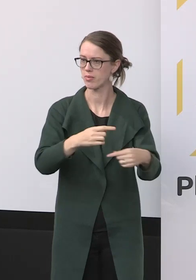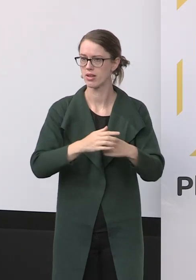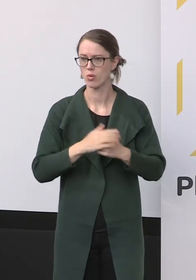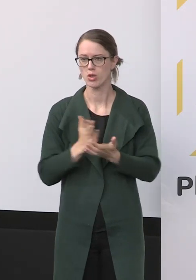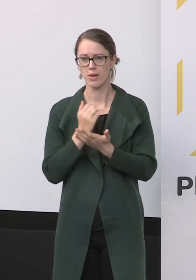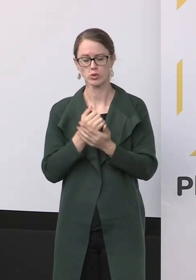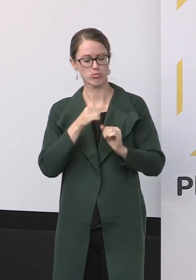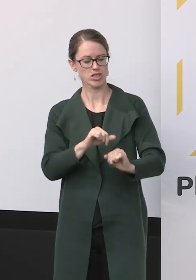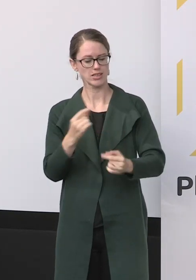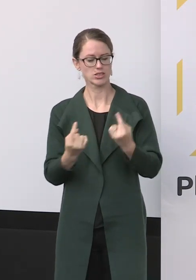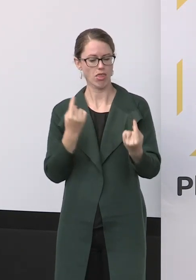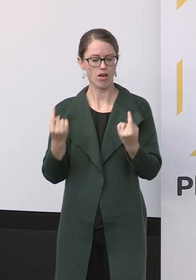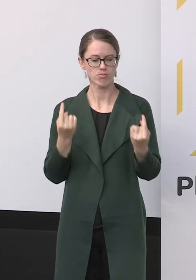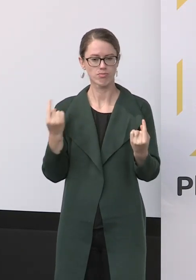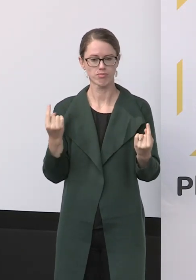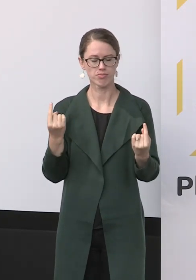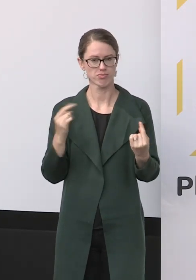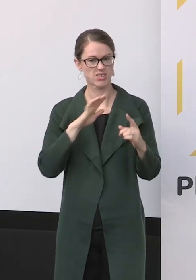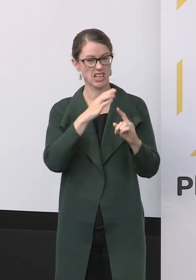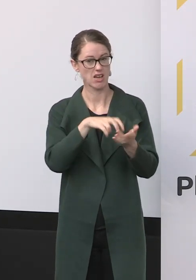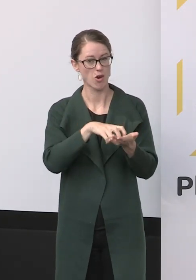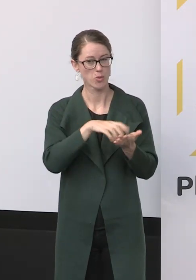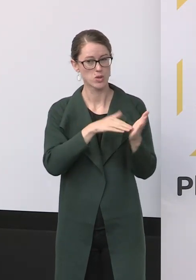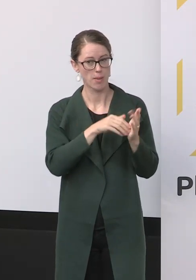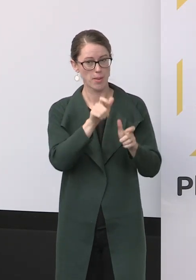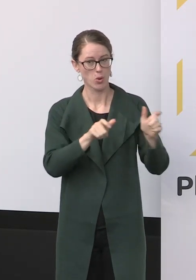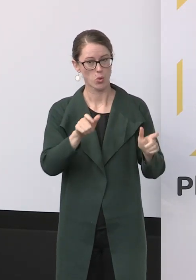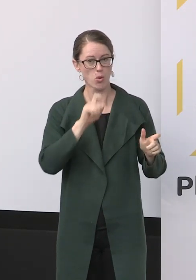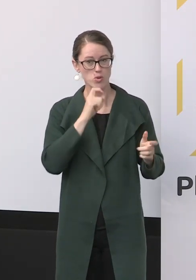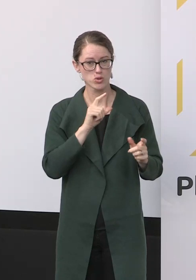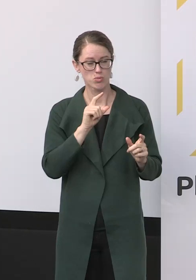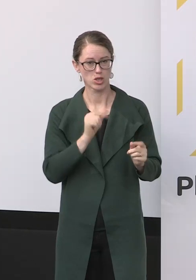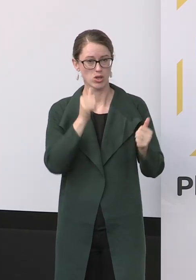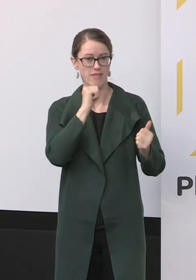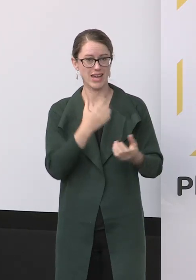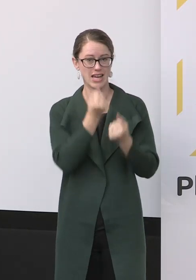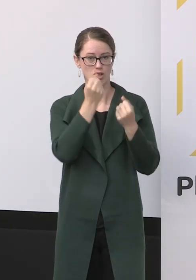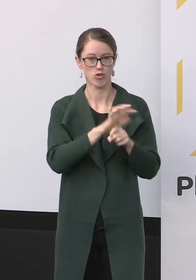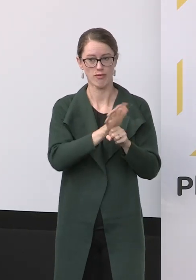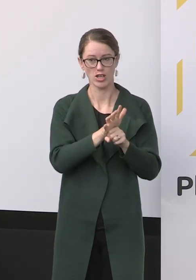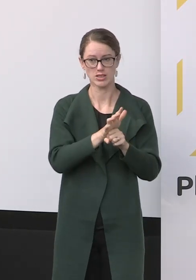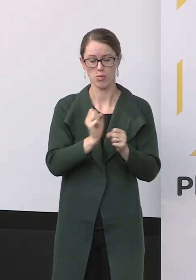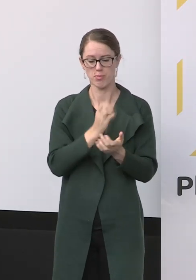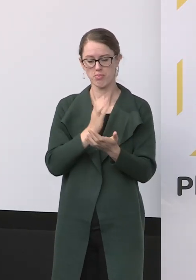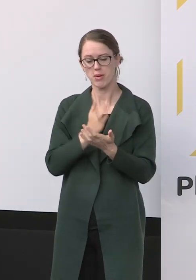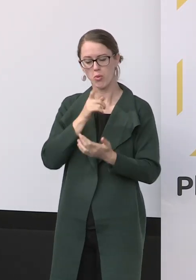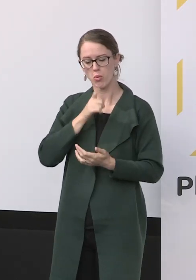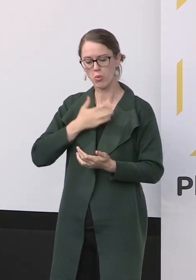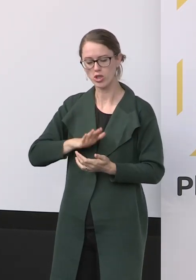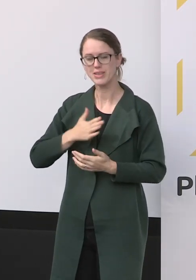families are protected, and also that they are contributing to our wider community and that they are